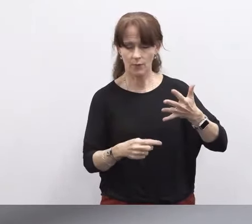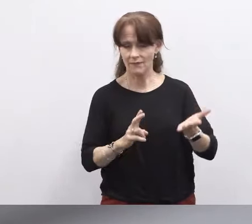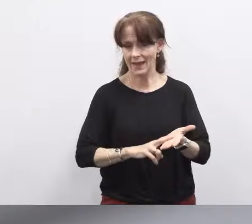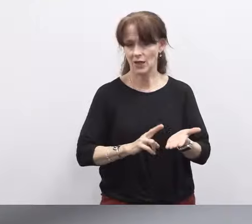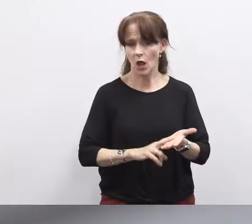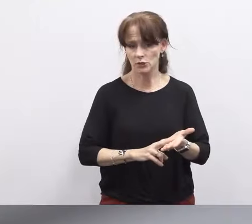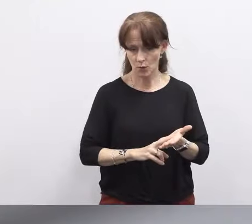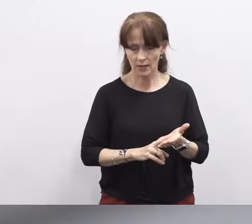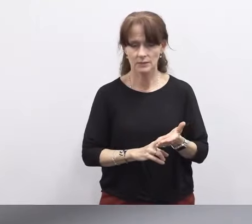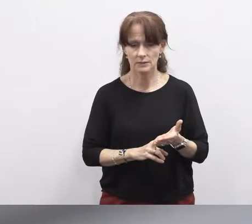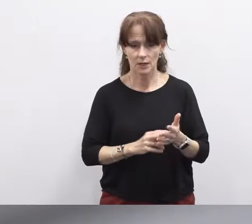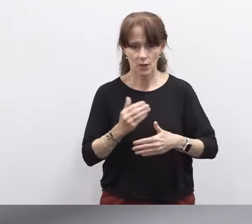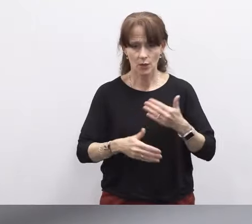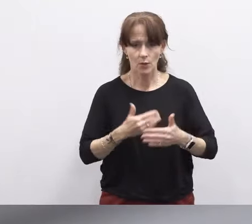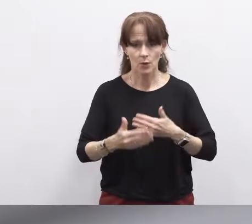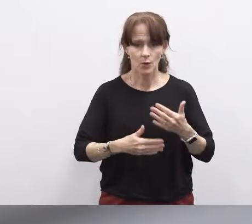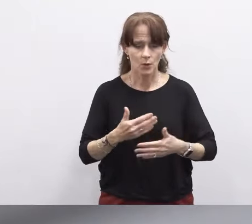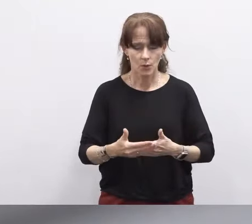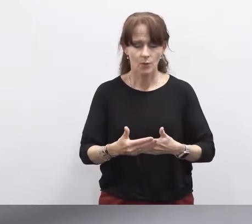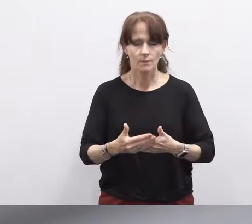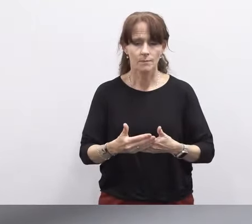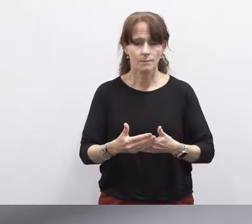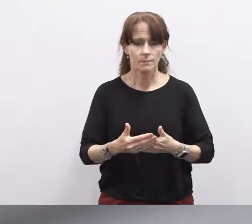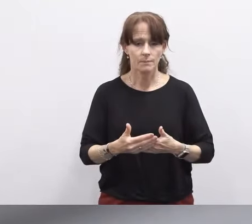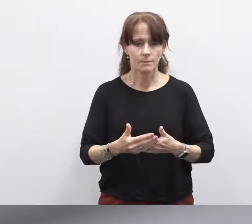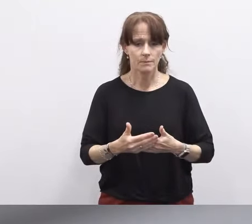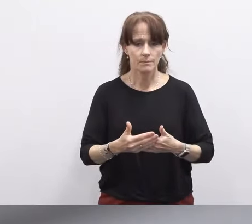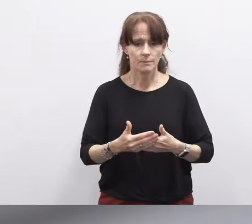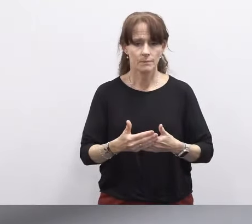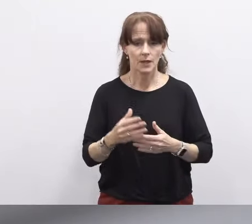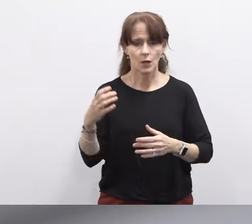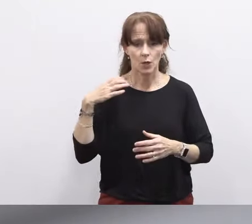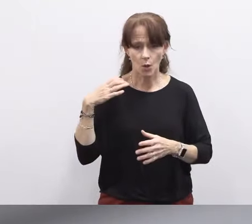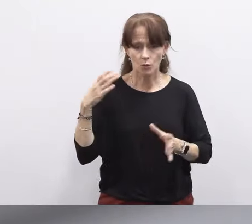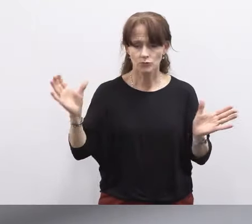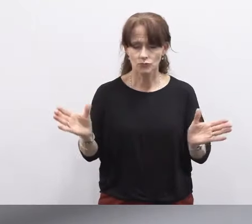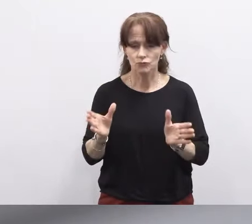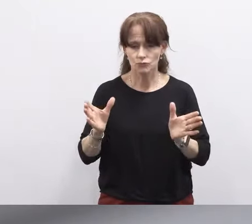and has gone through a process of being coached and taught